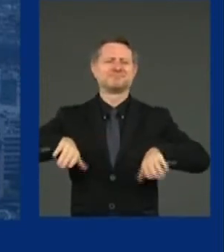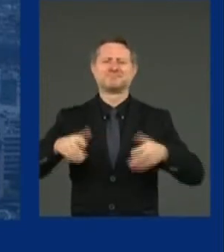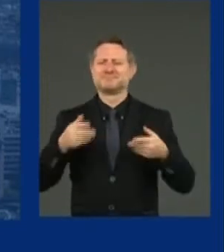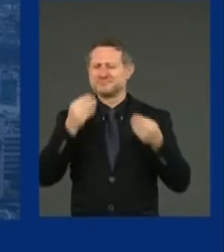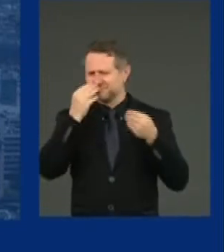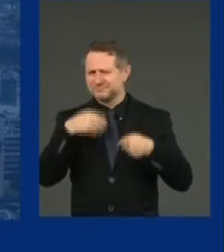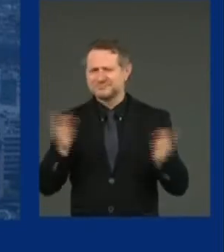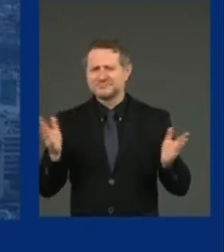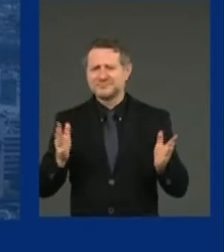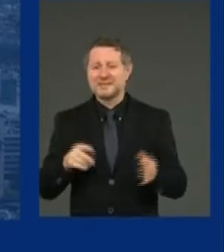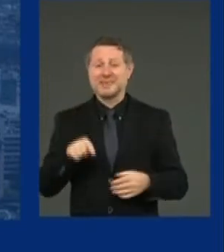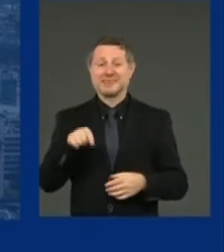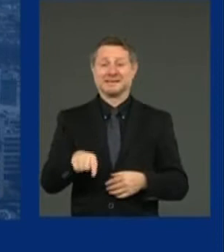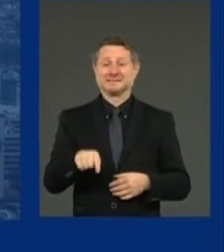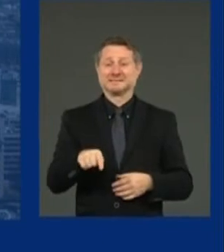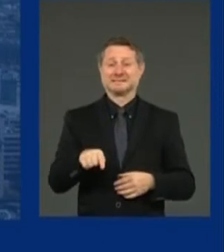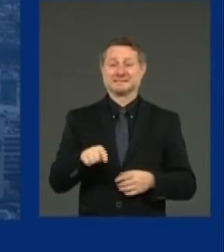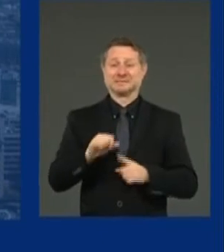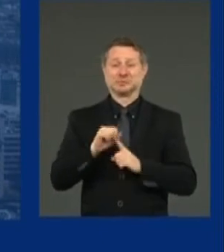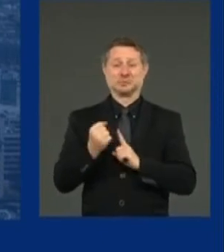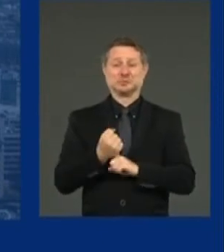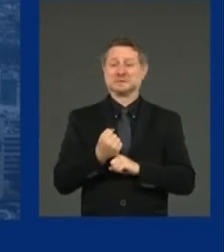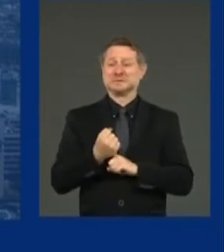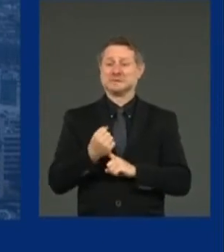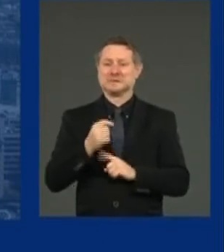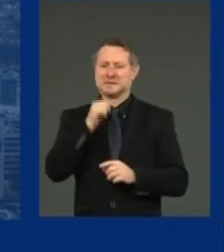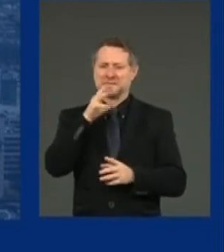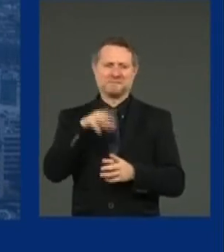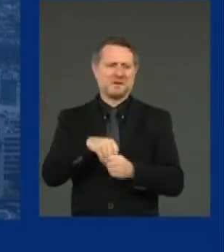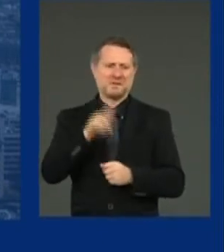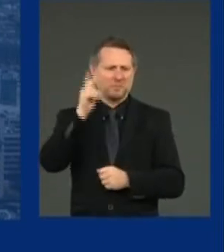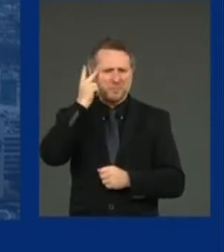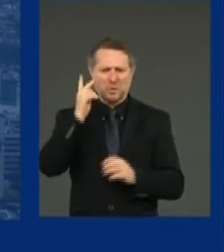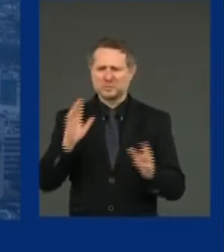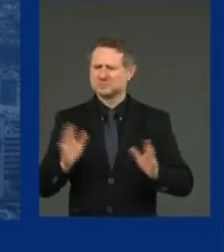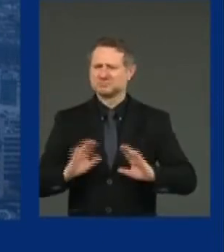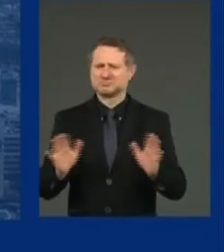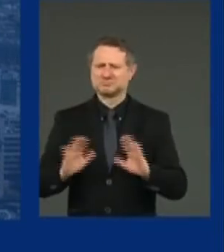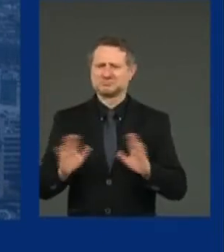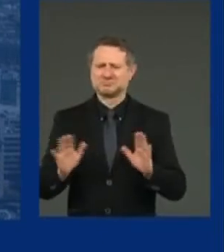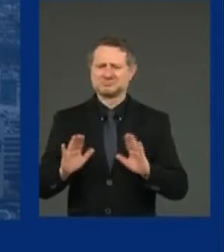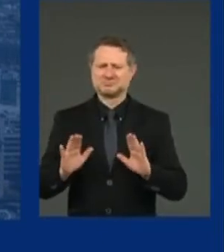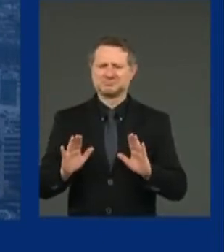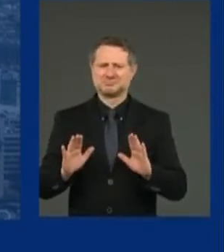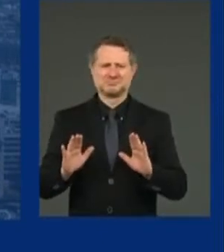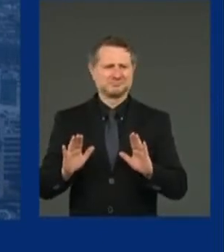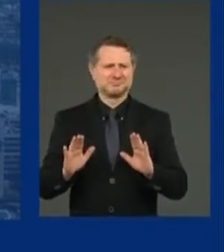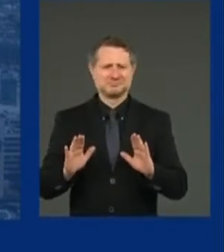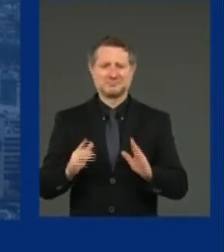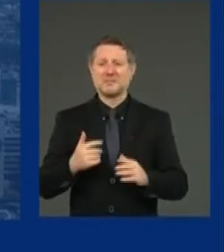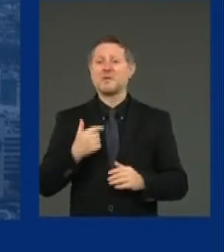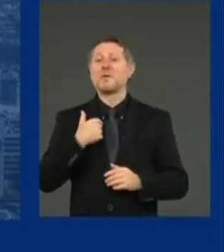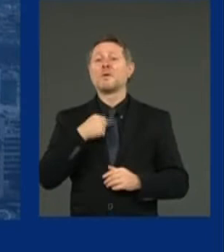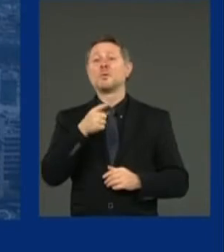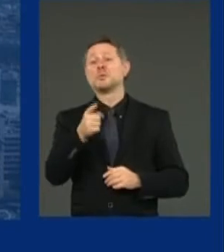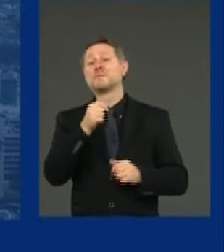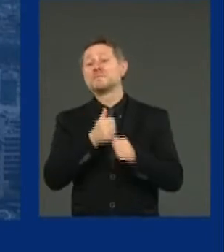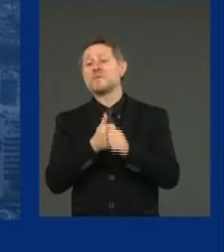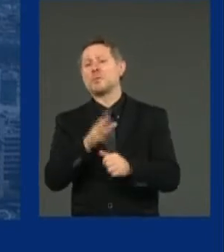I DON'T CARE. THIS IS NOT A POLITICAL EXERCISE THAT WE ARE GOING THROUGH.